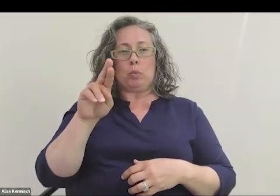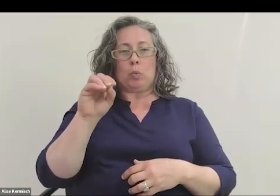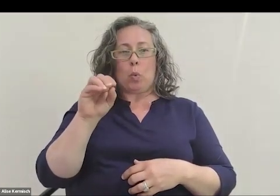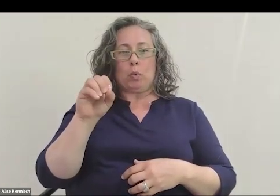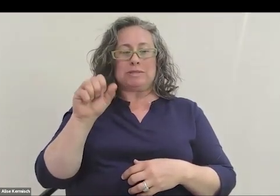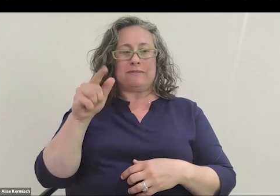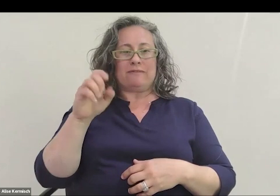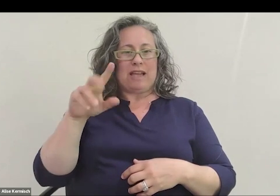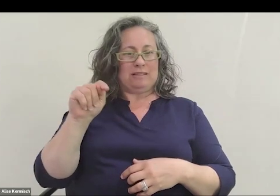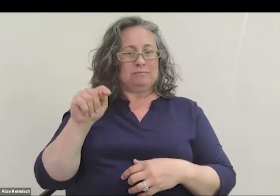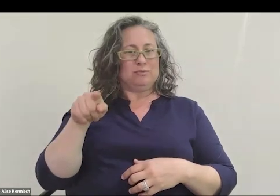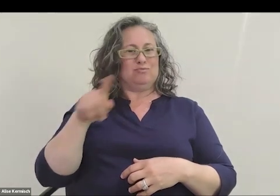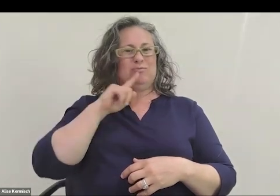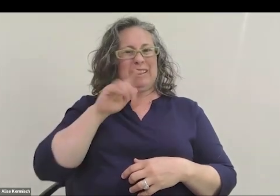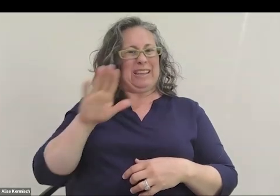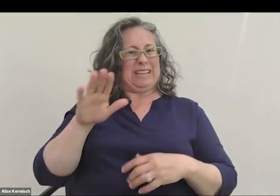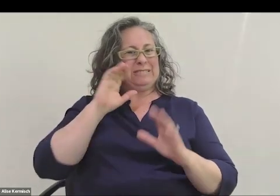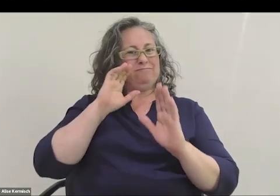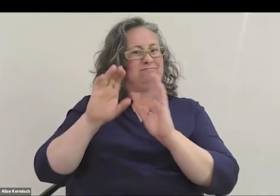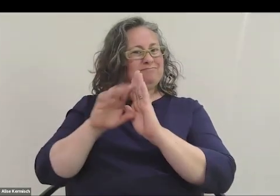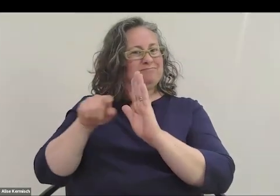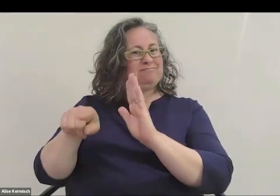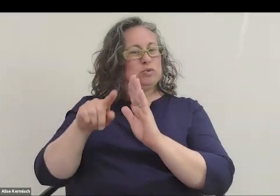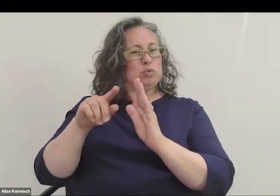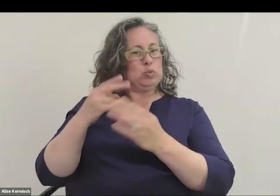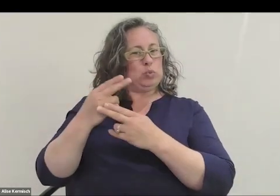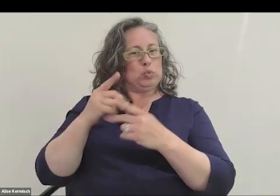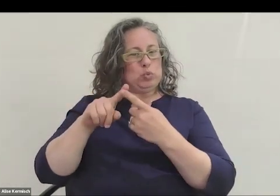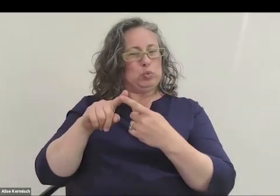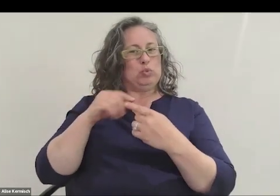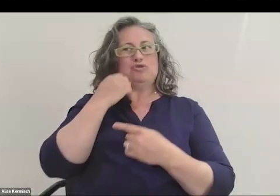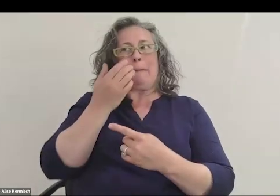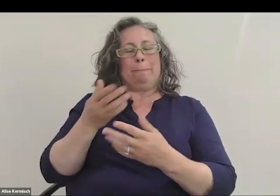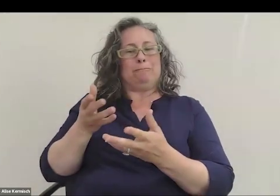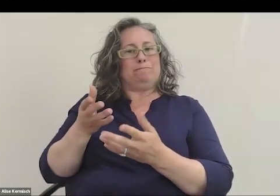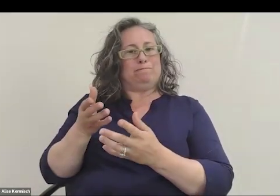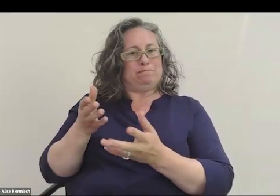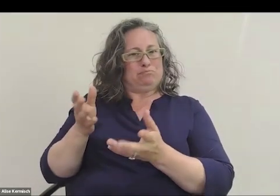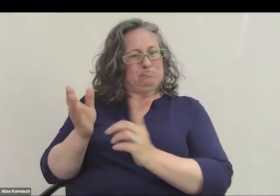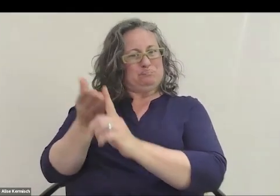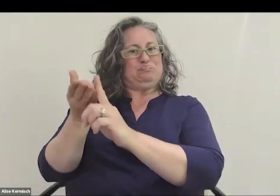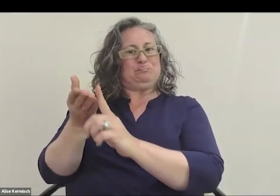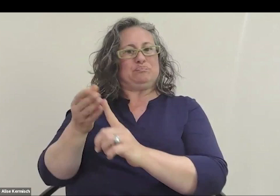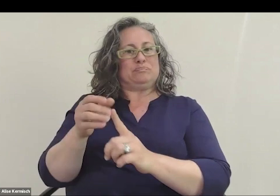other post-polio survivals into working harder in rehab. Even though the image of him as someone who stands up,